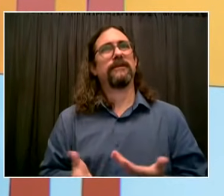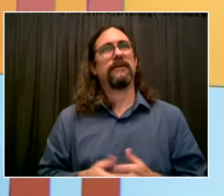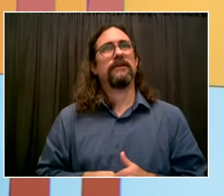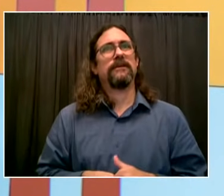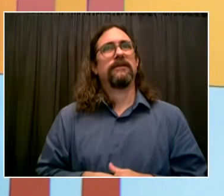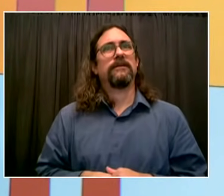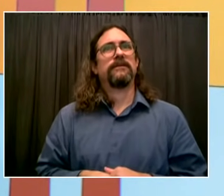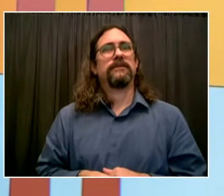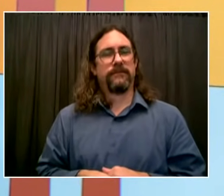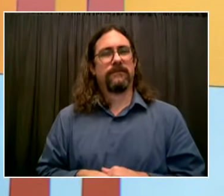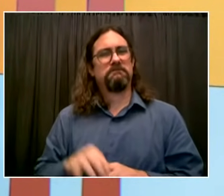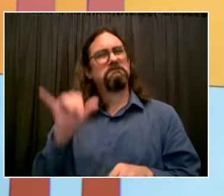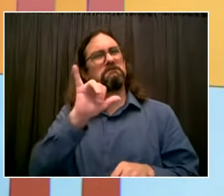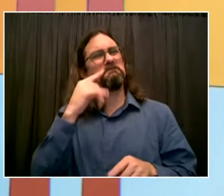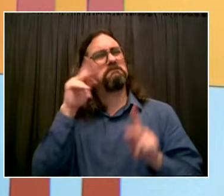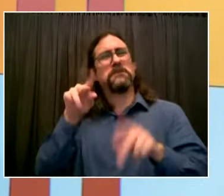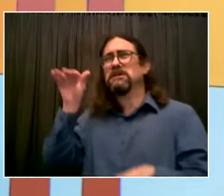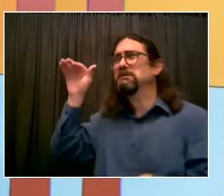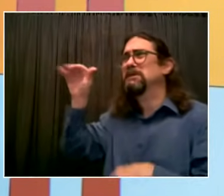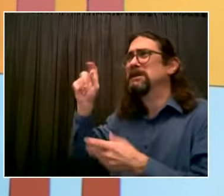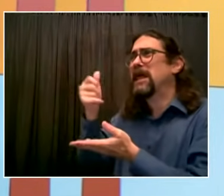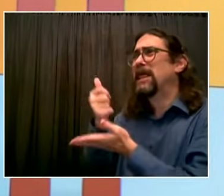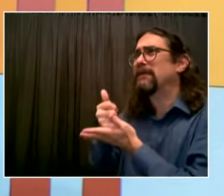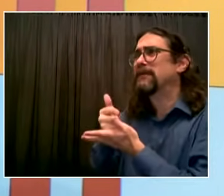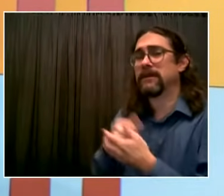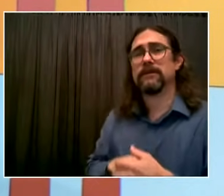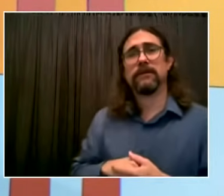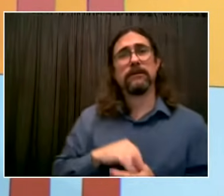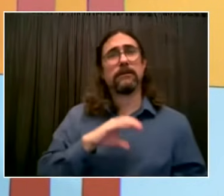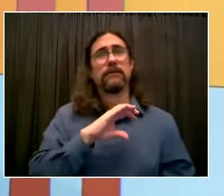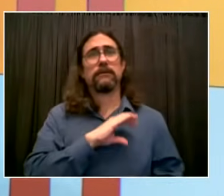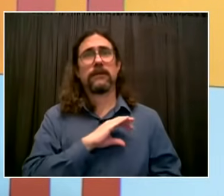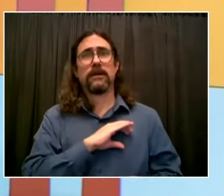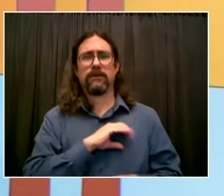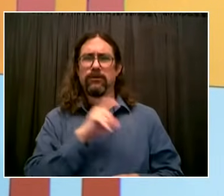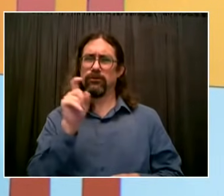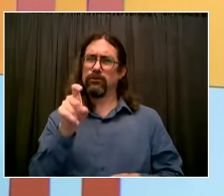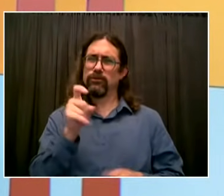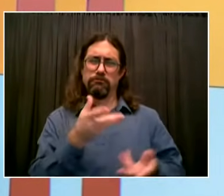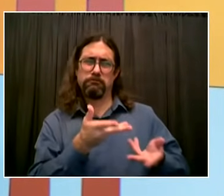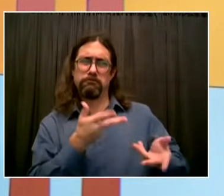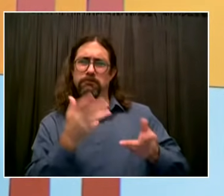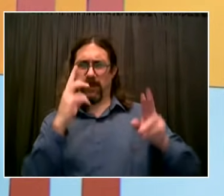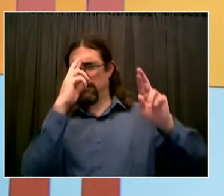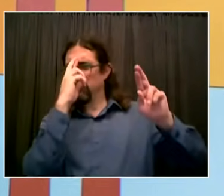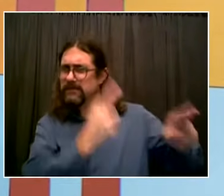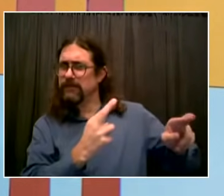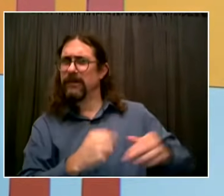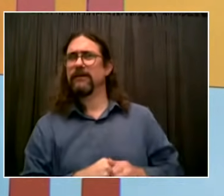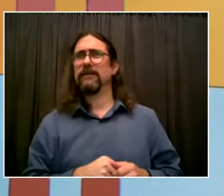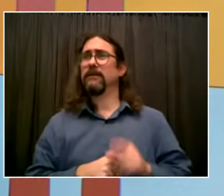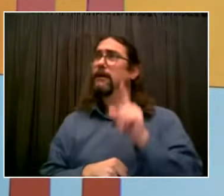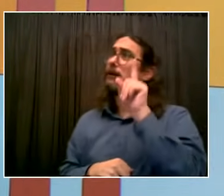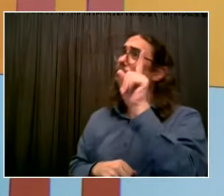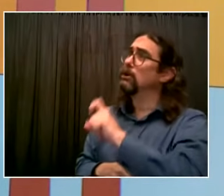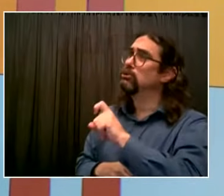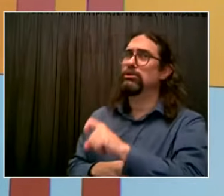YOU'RE GOING TO BE TREATED WITH RESPECT AND DIGNITY, UNDERSTANDING, GOOD COMMUNICATION, GET YOUR ANSWERS TO YOUR